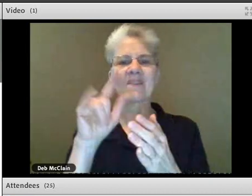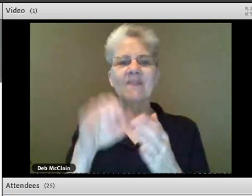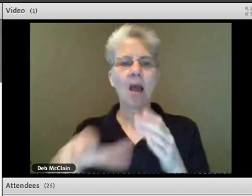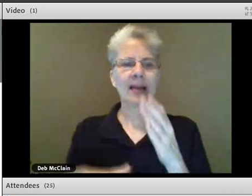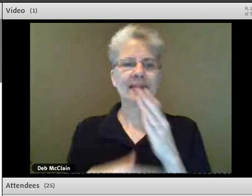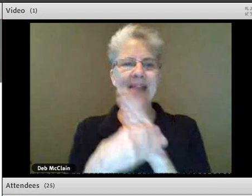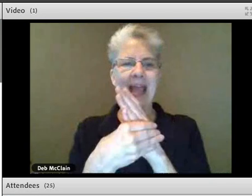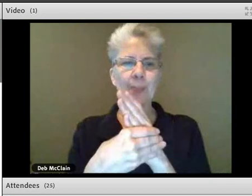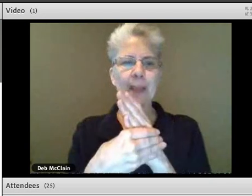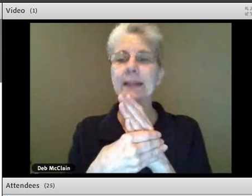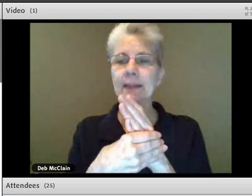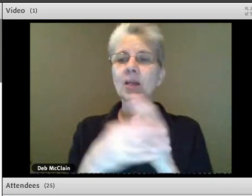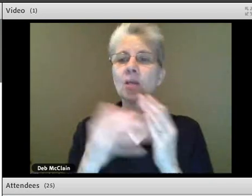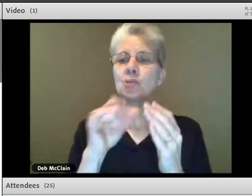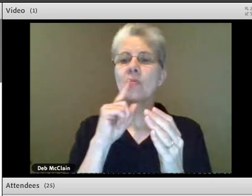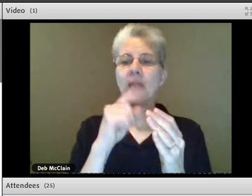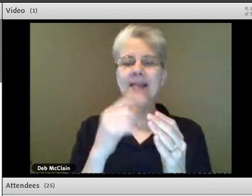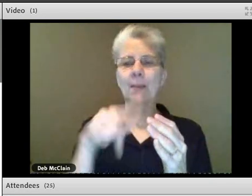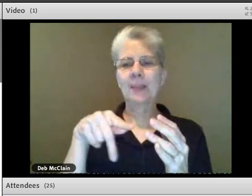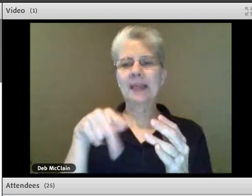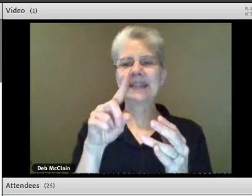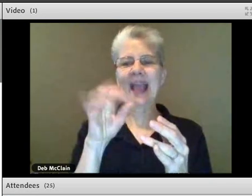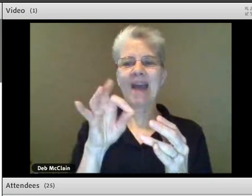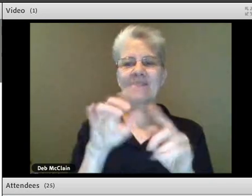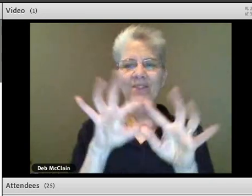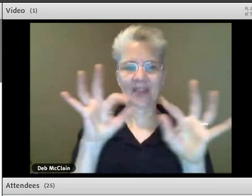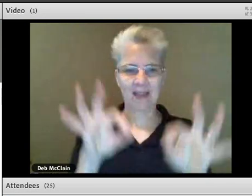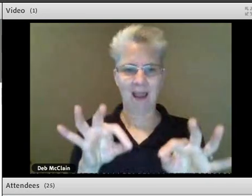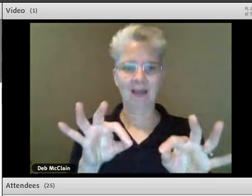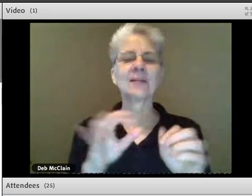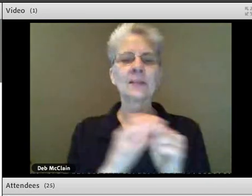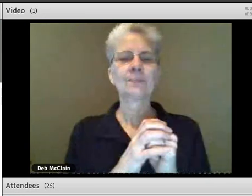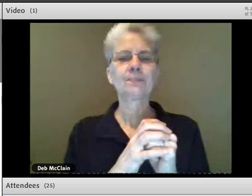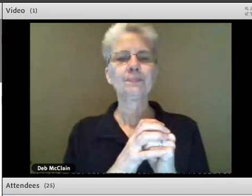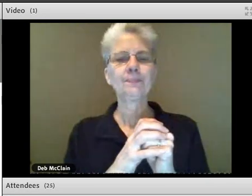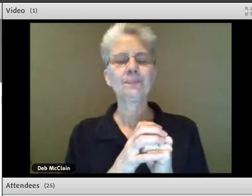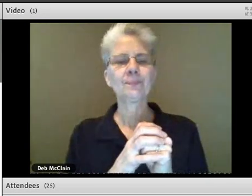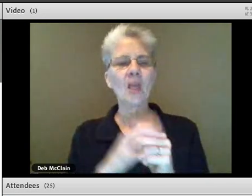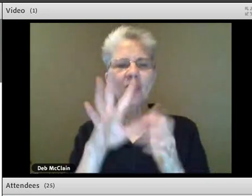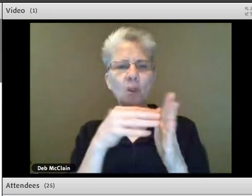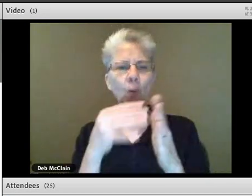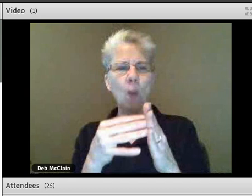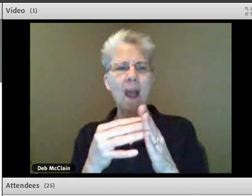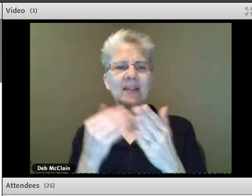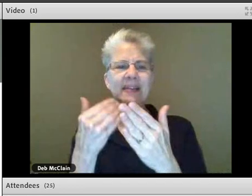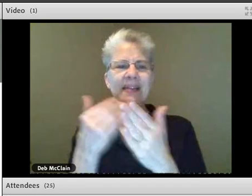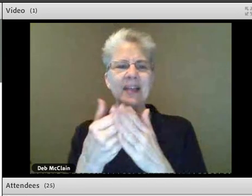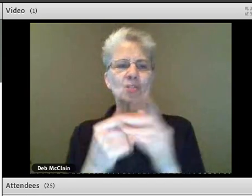so that's a PDF doc. That little graphic there next to tools is just reading,